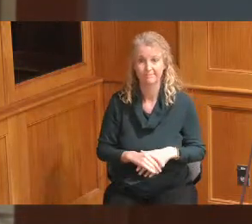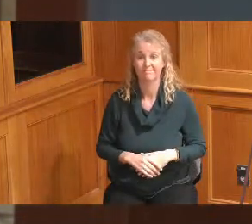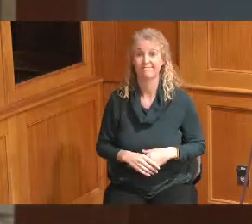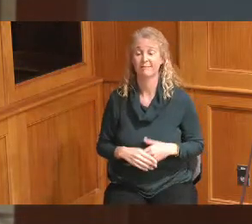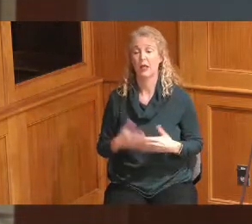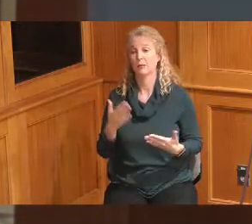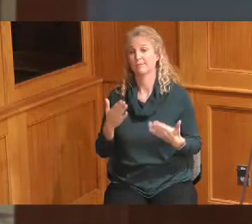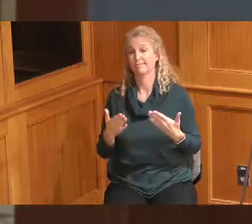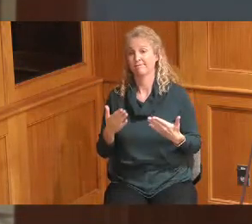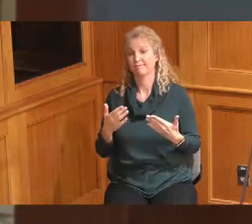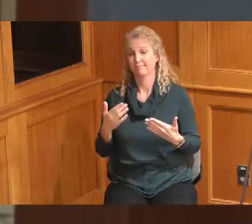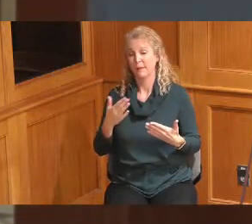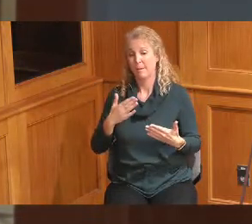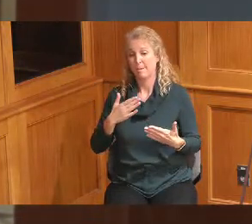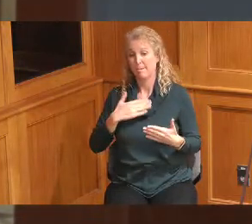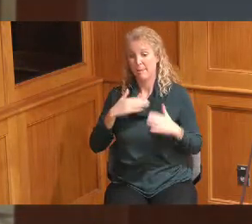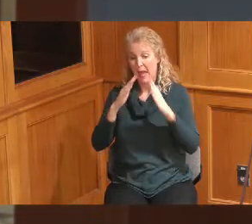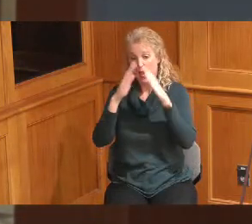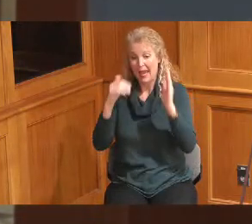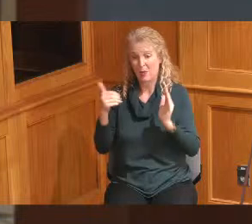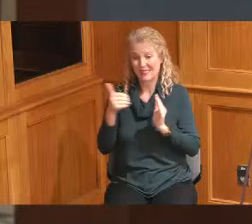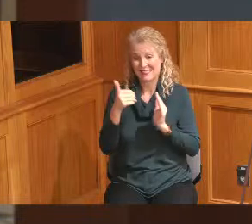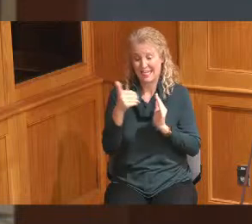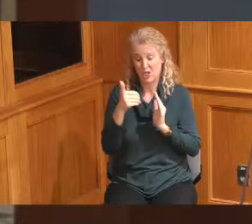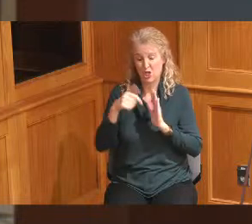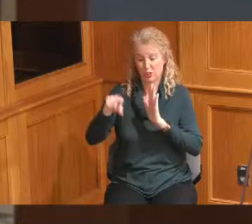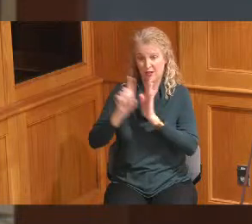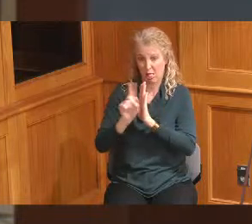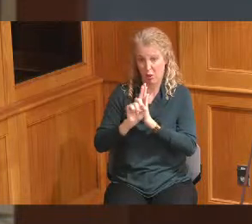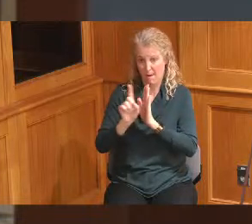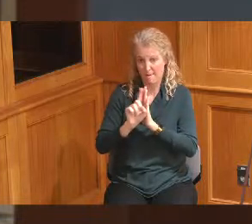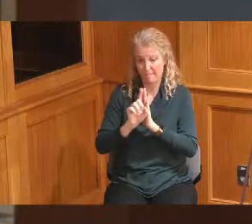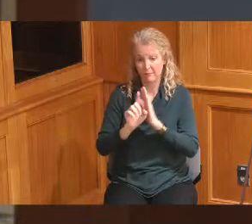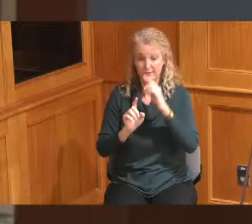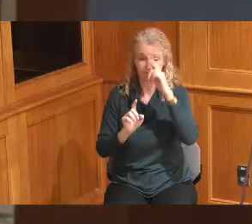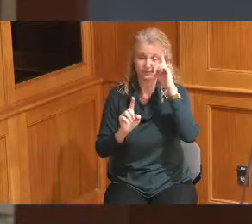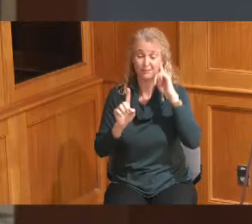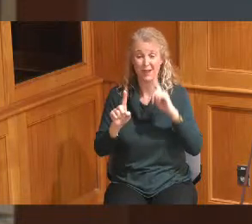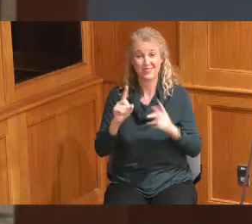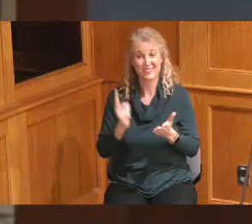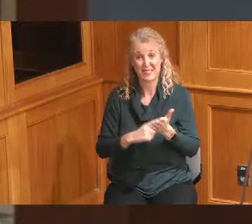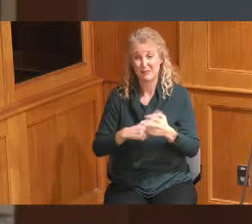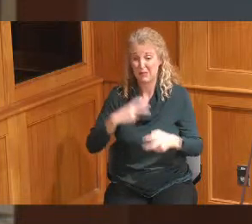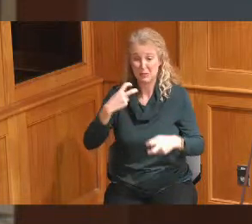got one pretty near my house in East Walnut Hills they're very hard to hear if you hear them at all